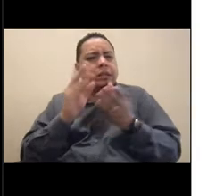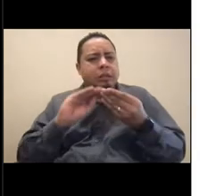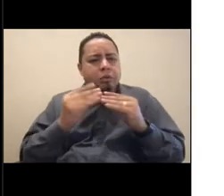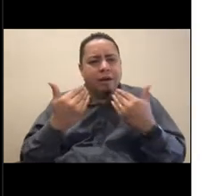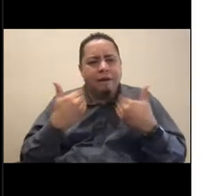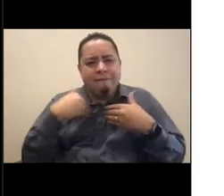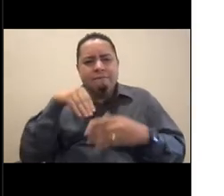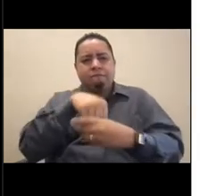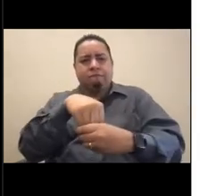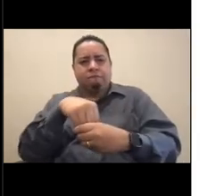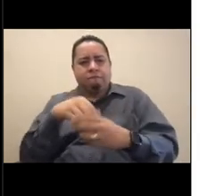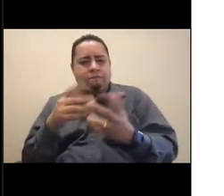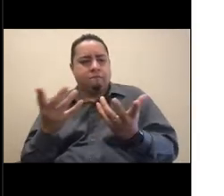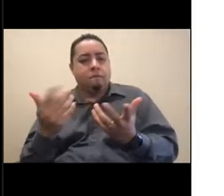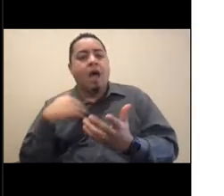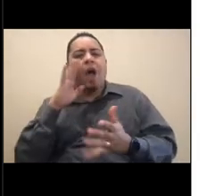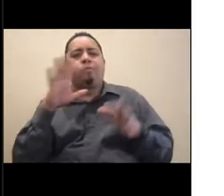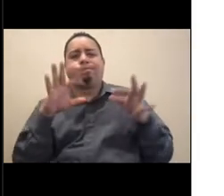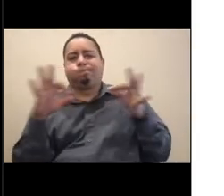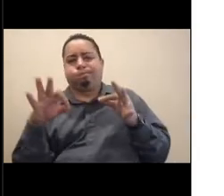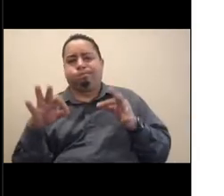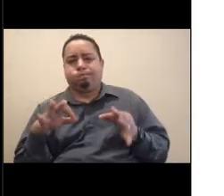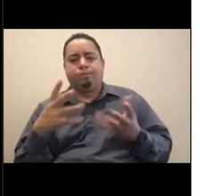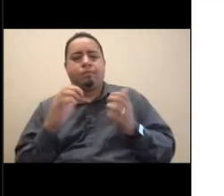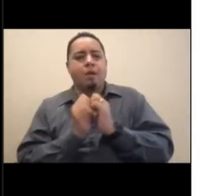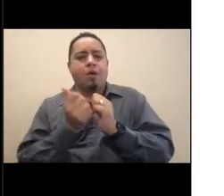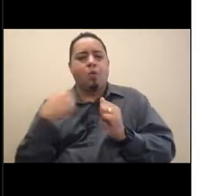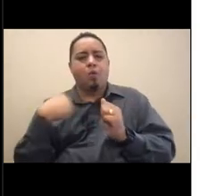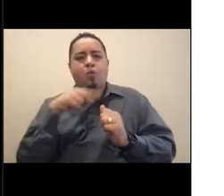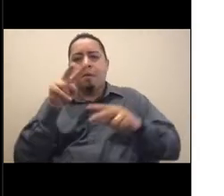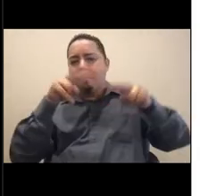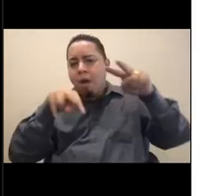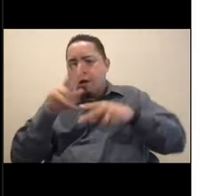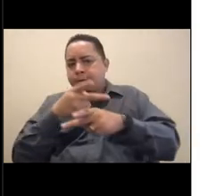that we monitor and sample lake trout here in Lake Champlain. So on the next slide,